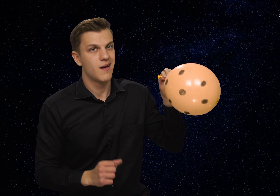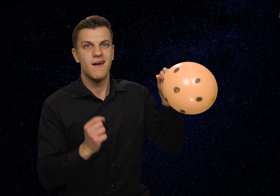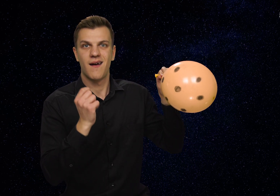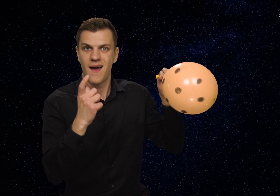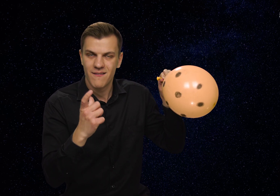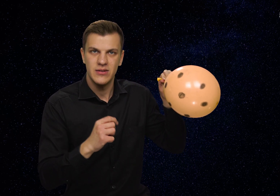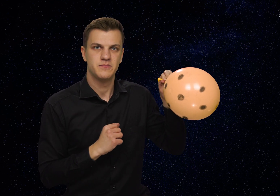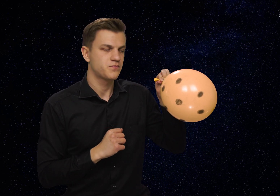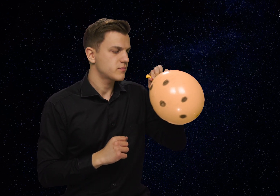And bigger again.